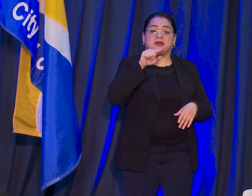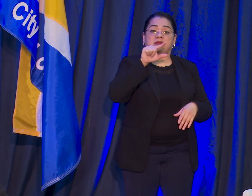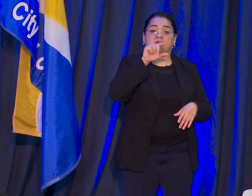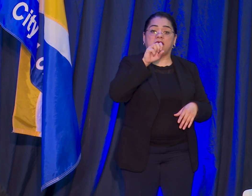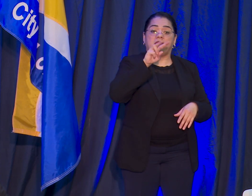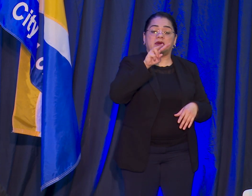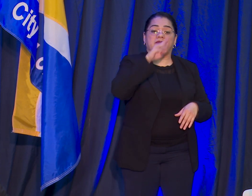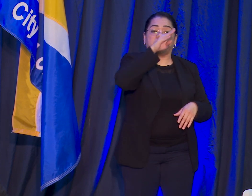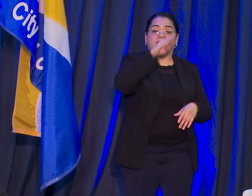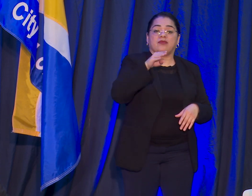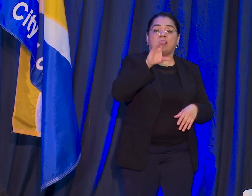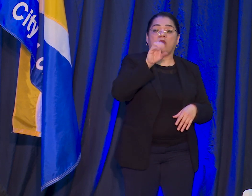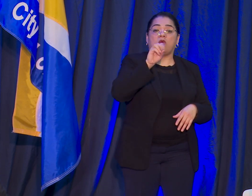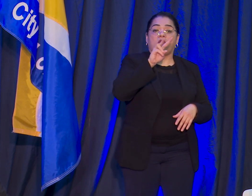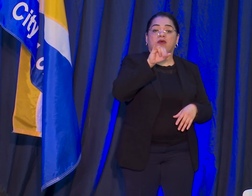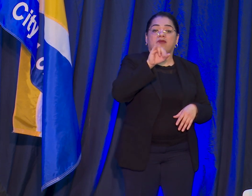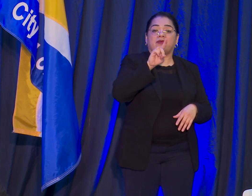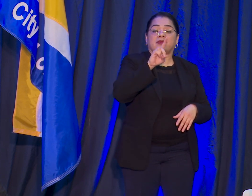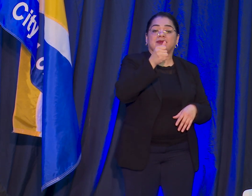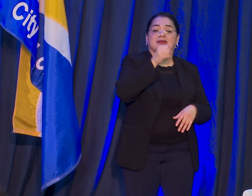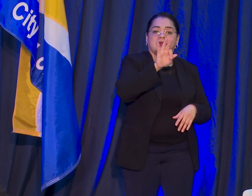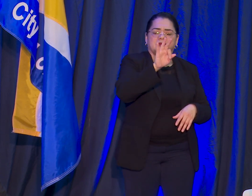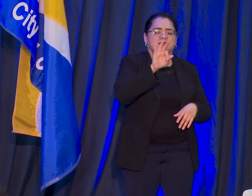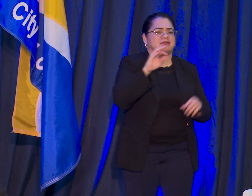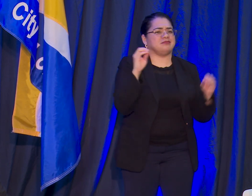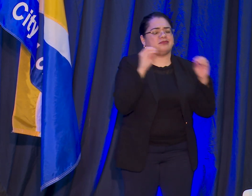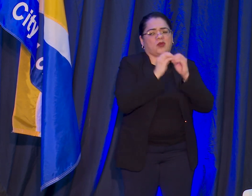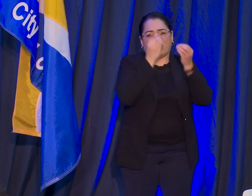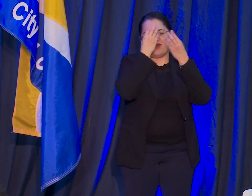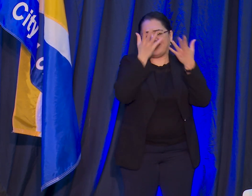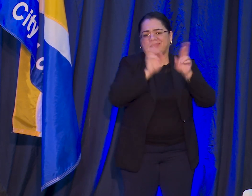puede encontrar más información sobre Cove EDC nueva tambien encontrar ad